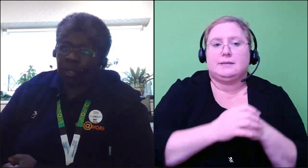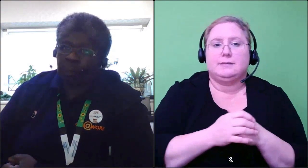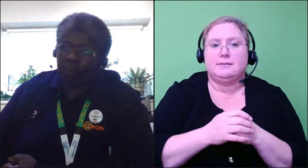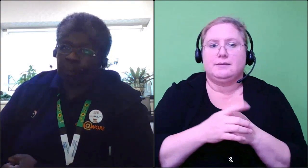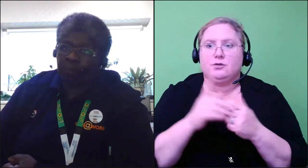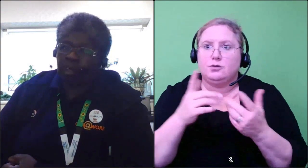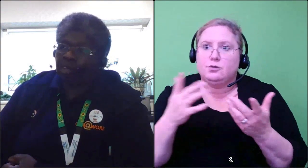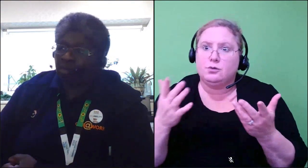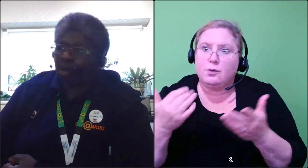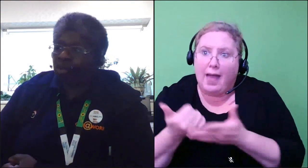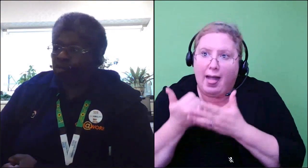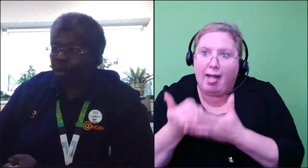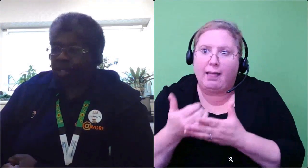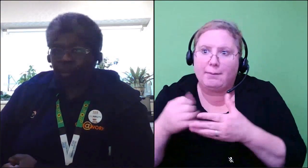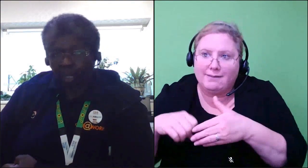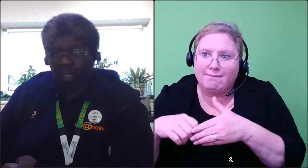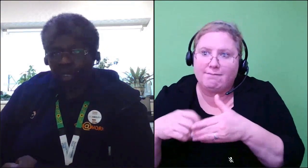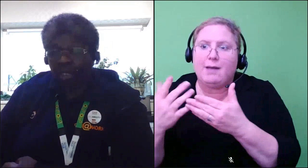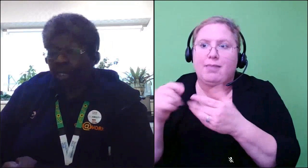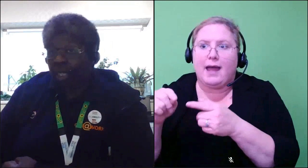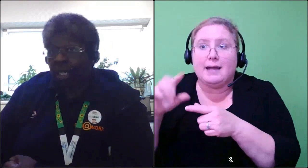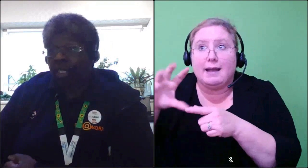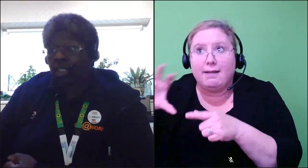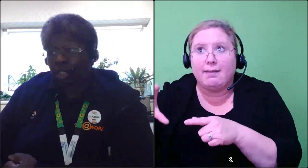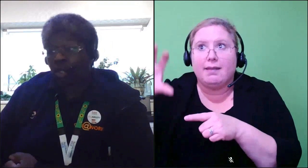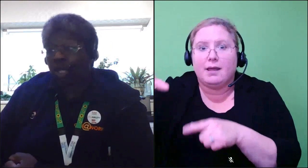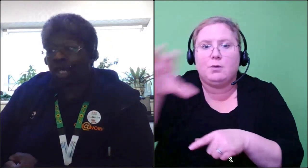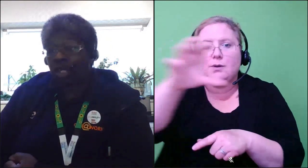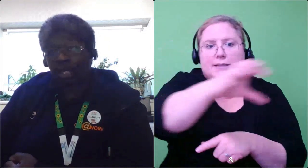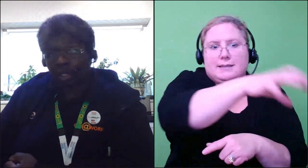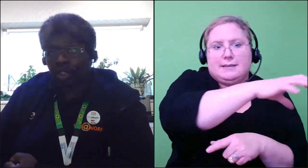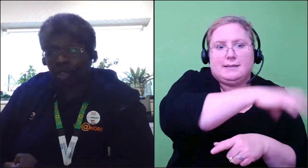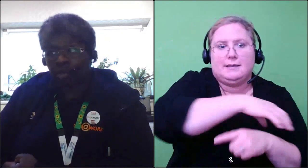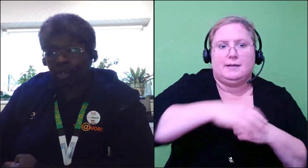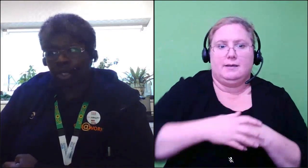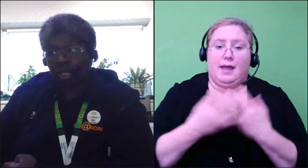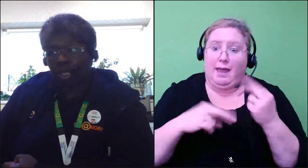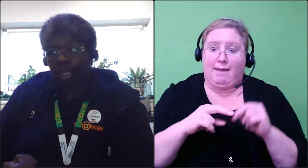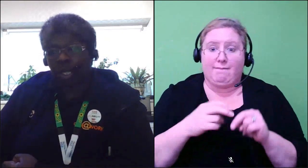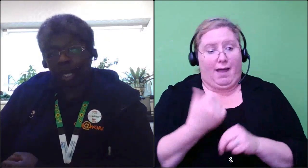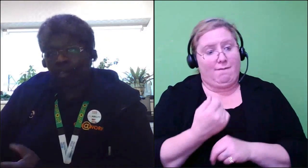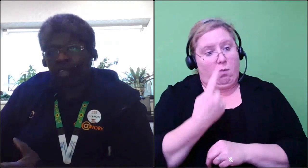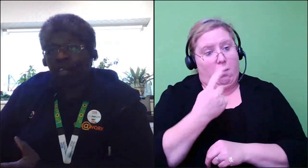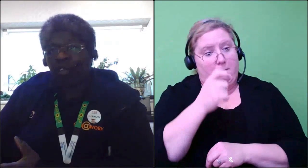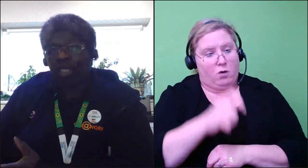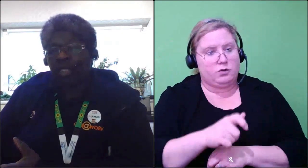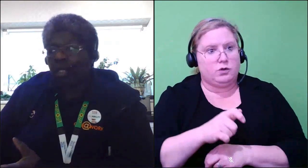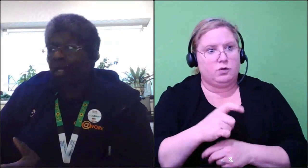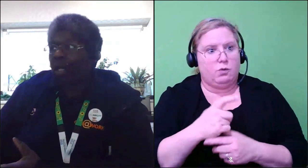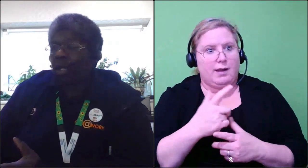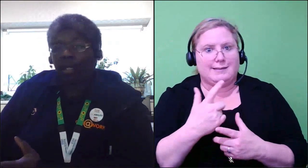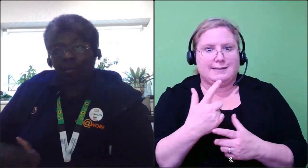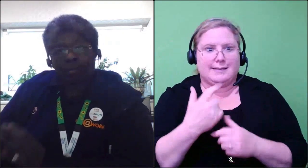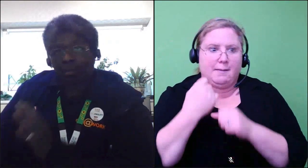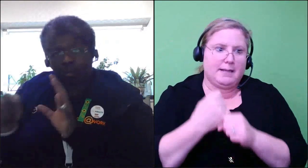If you've got reps in place that are dedicated to looking at these issues, even if it's -- no